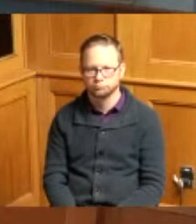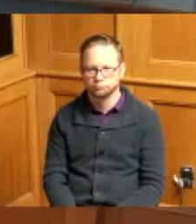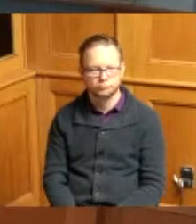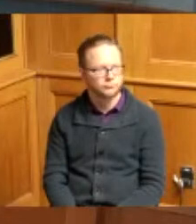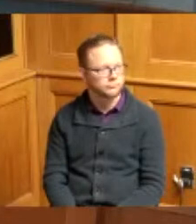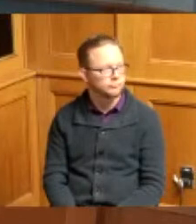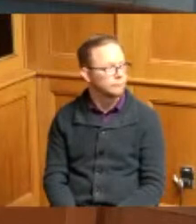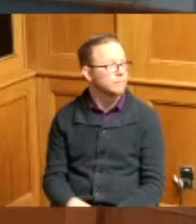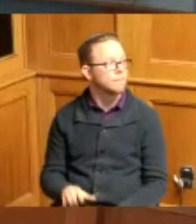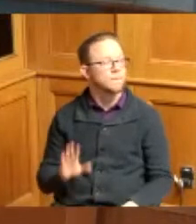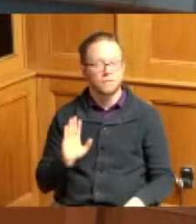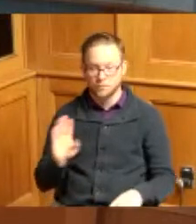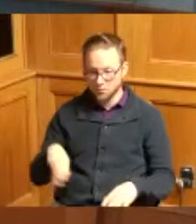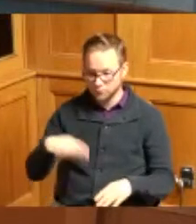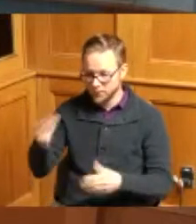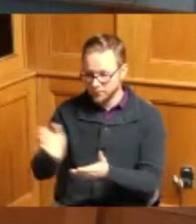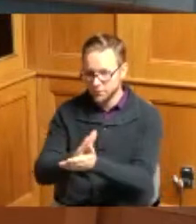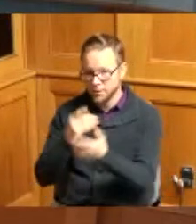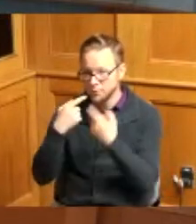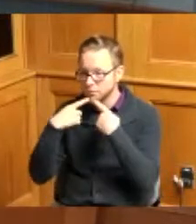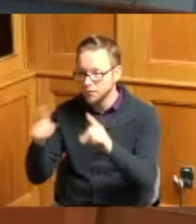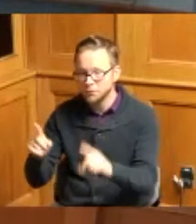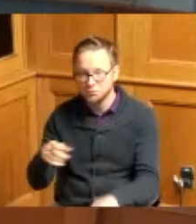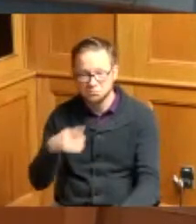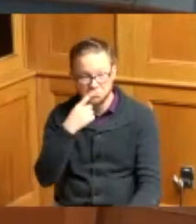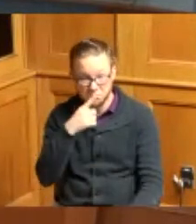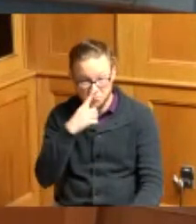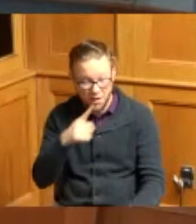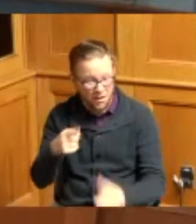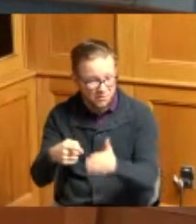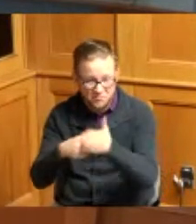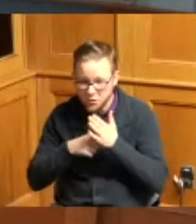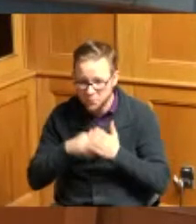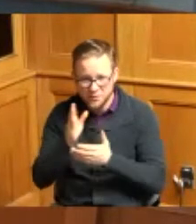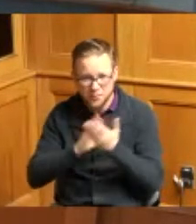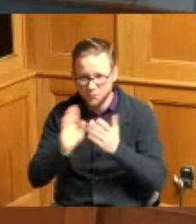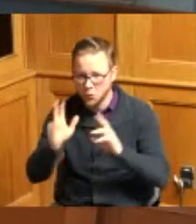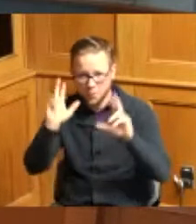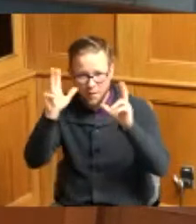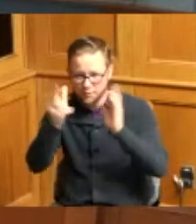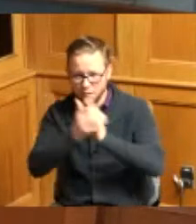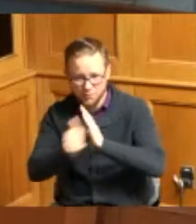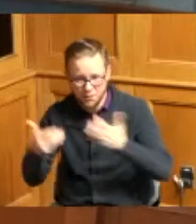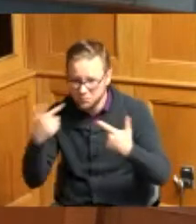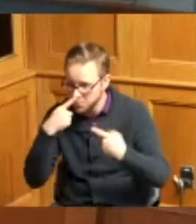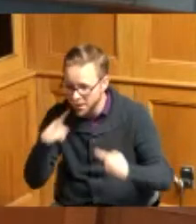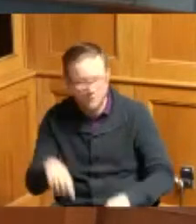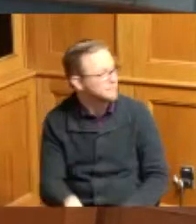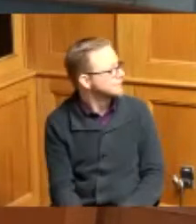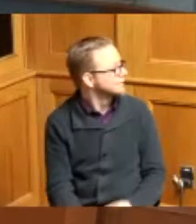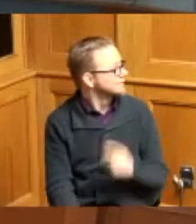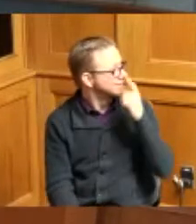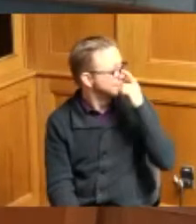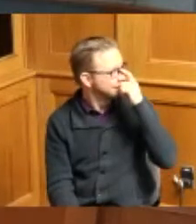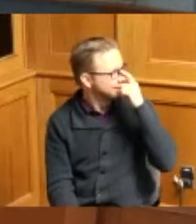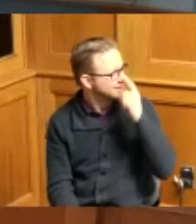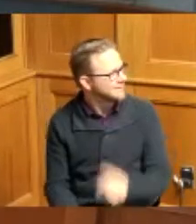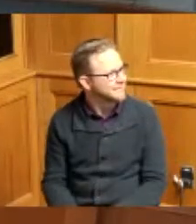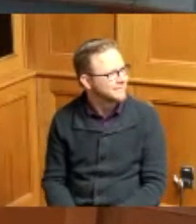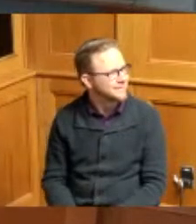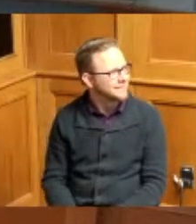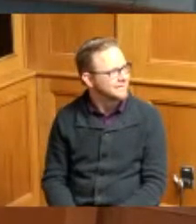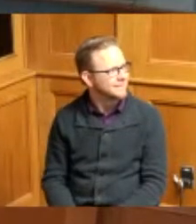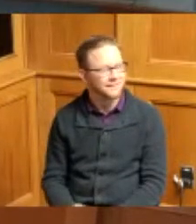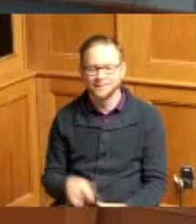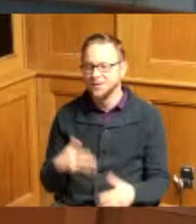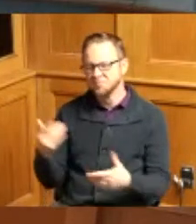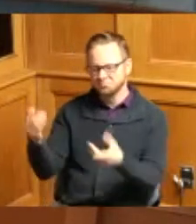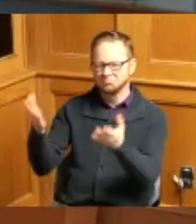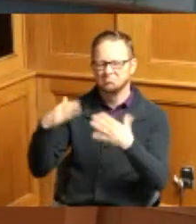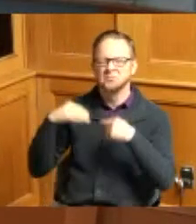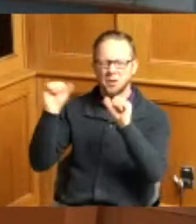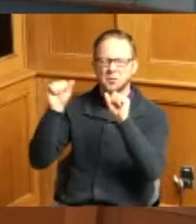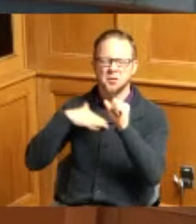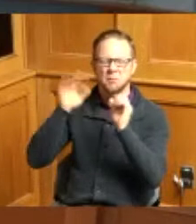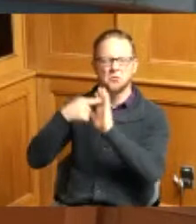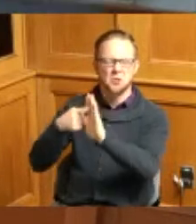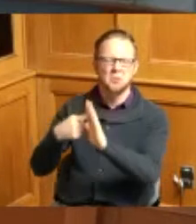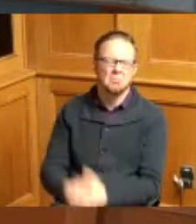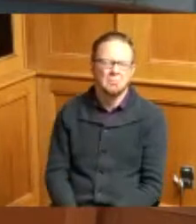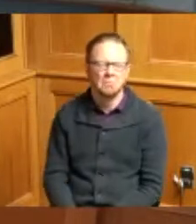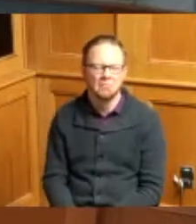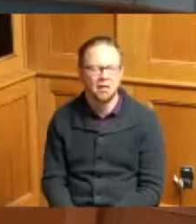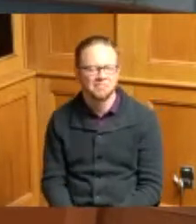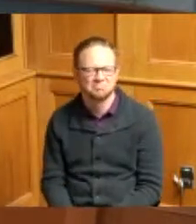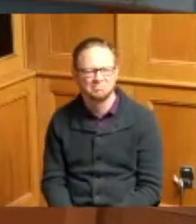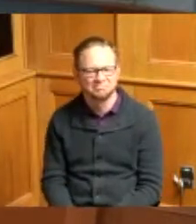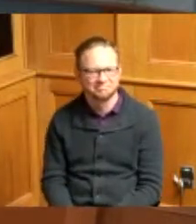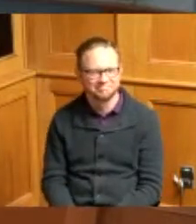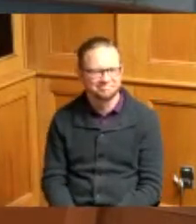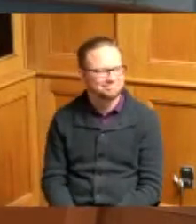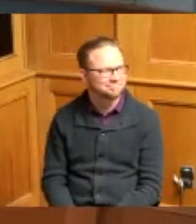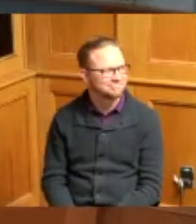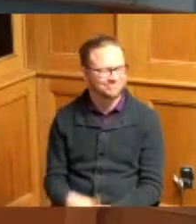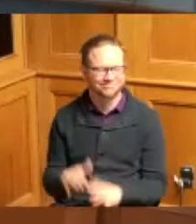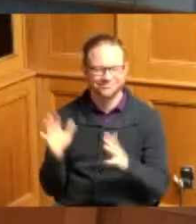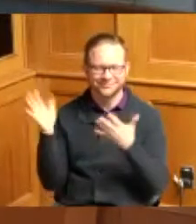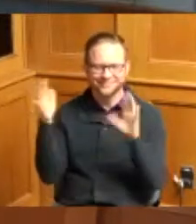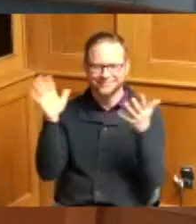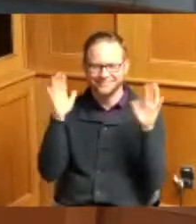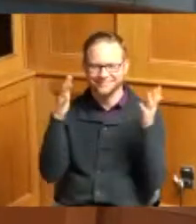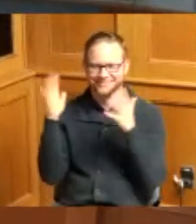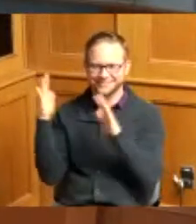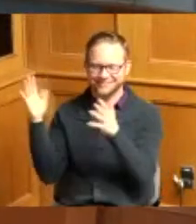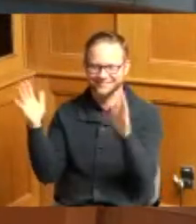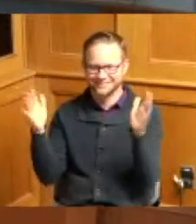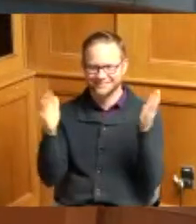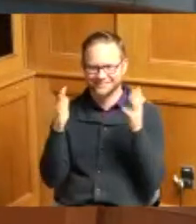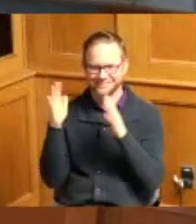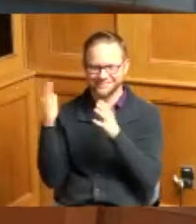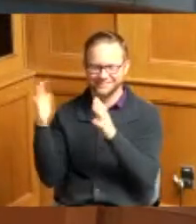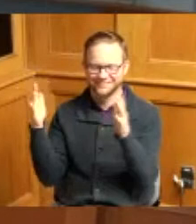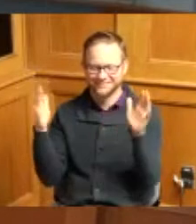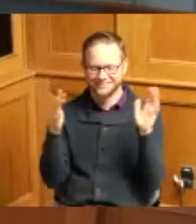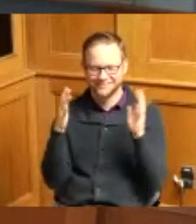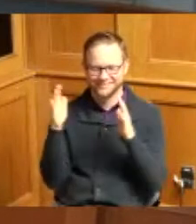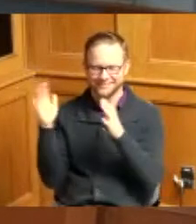proclamation but can I see a few of your moves